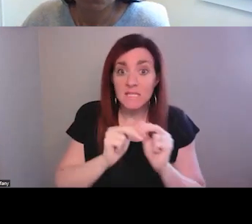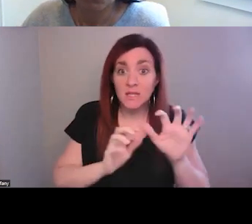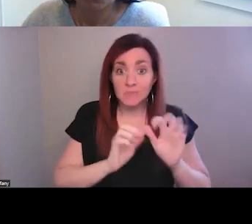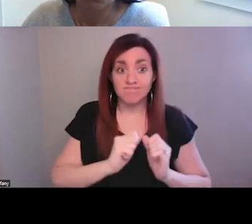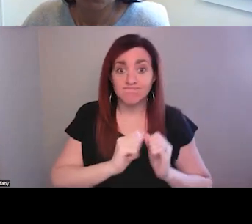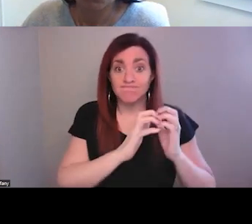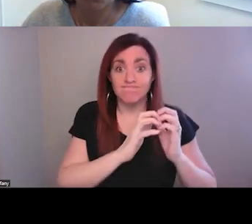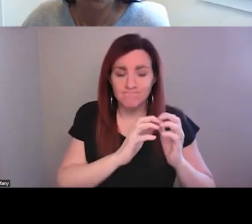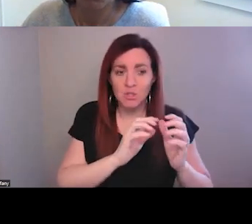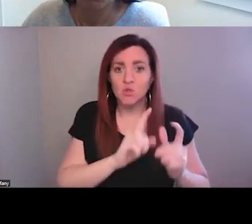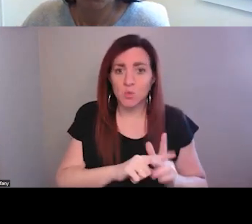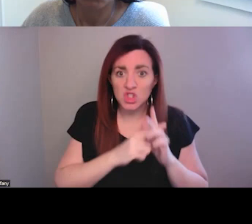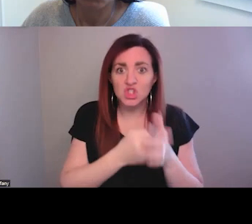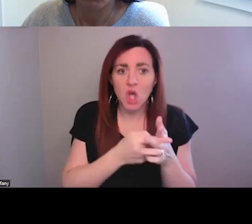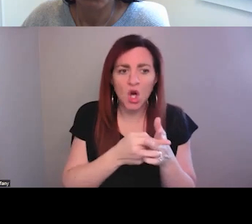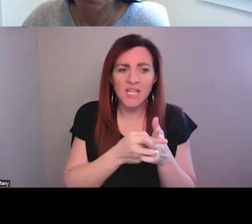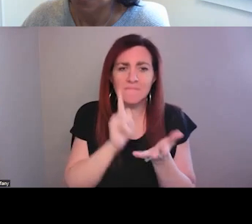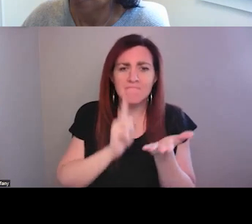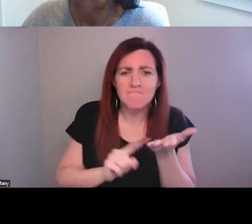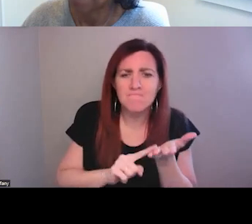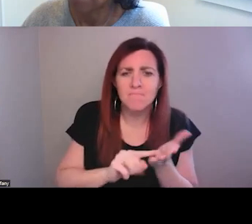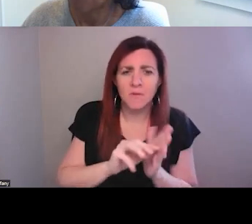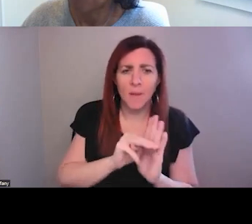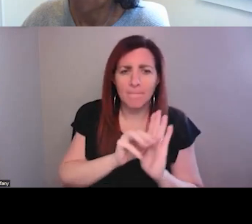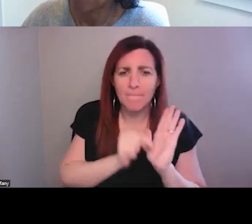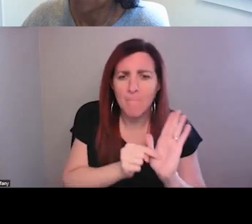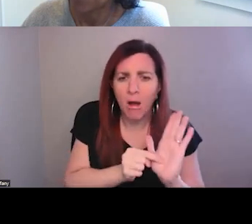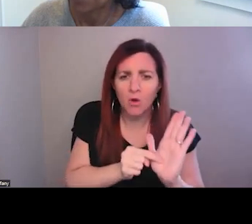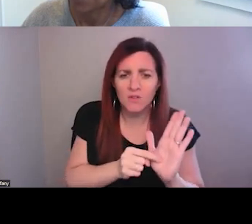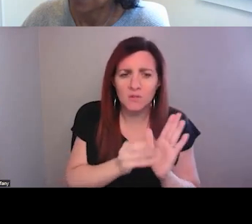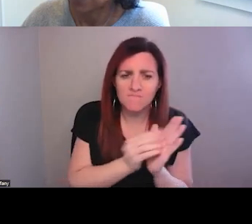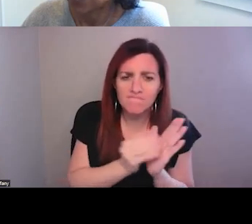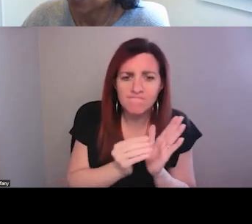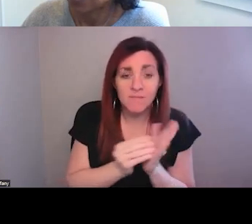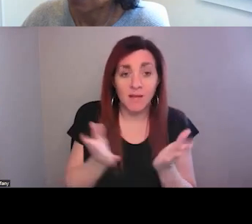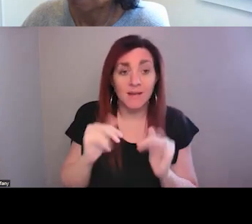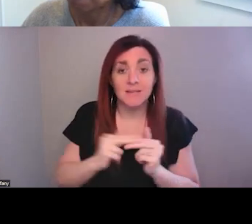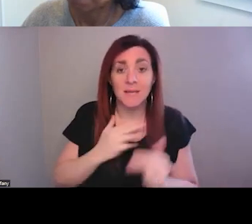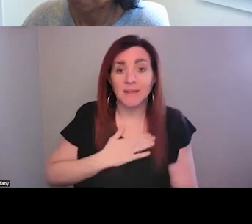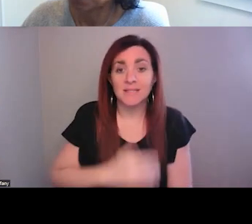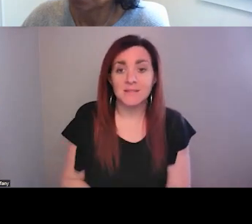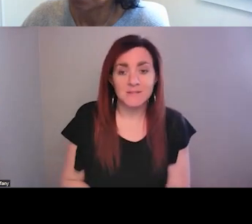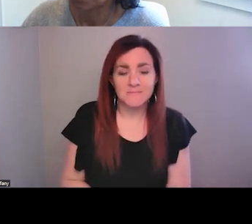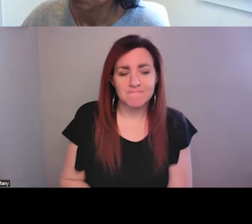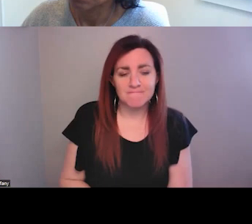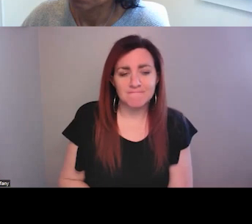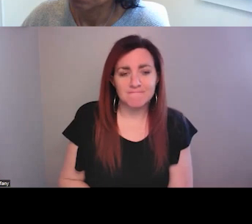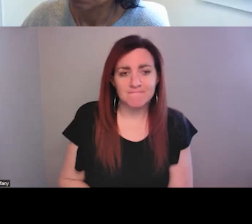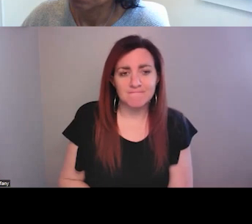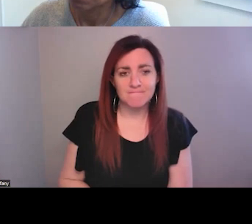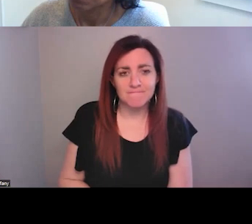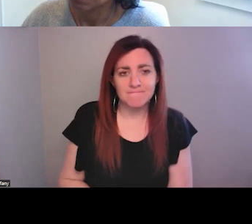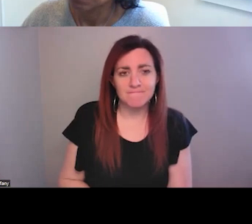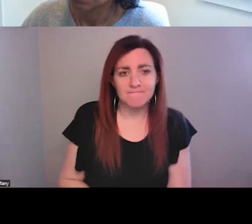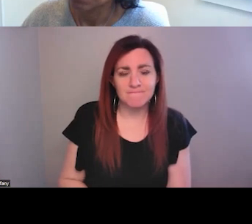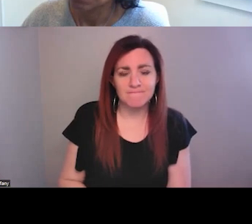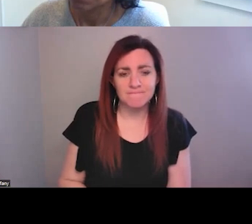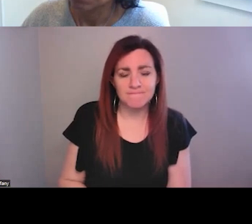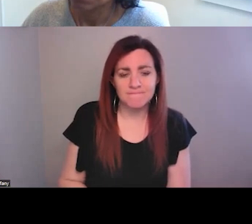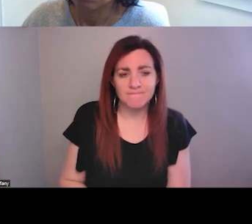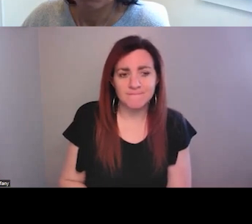STARTED LOOKING AT MODELS FOR. NEXT SLIDE, PLEASE.